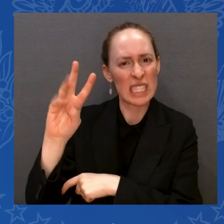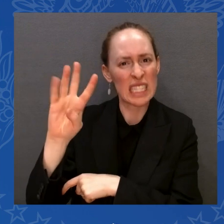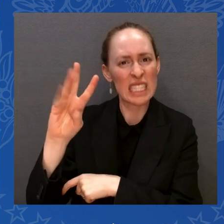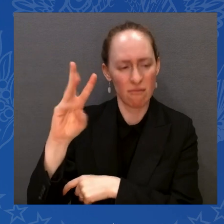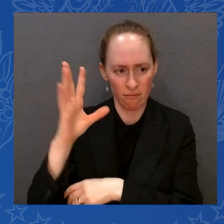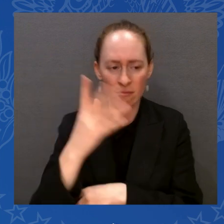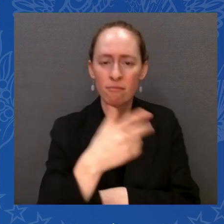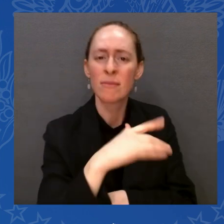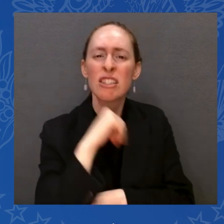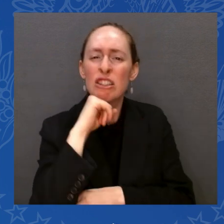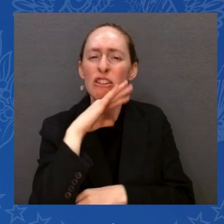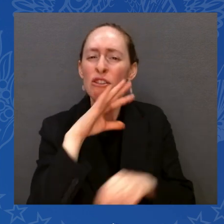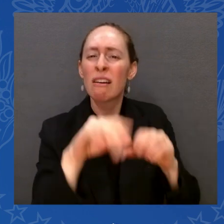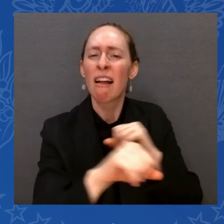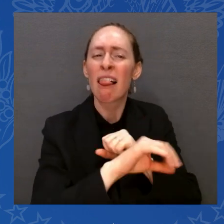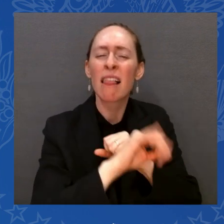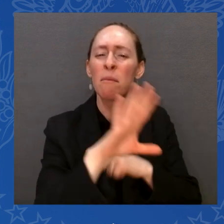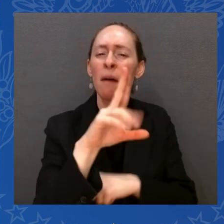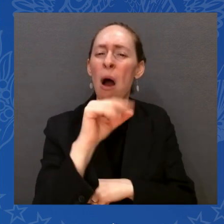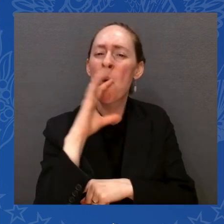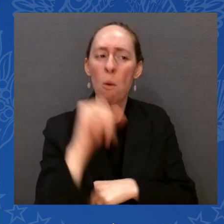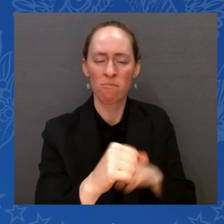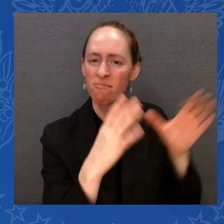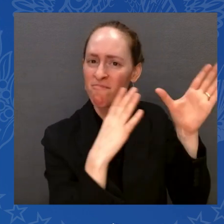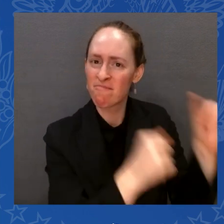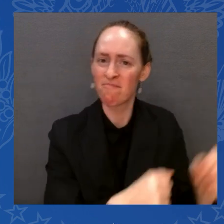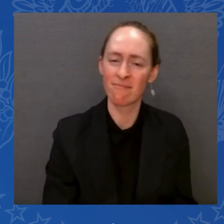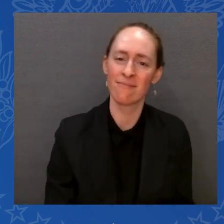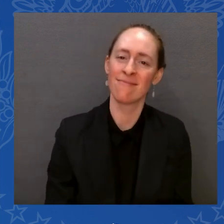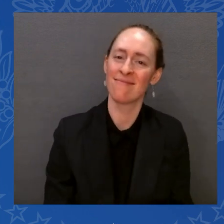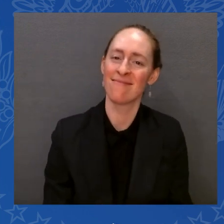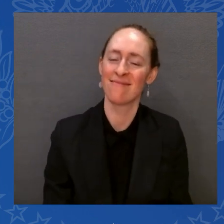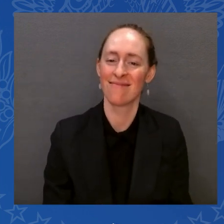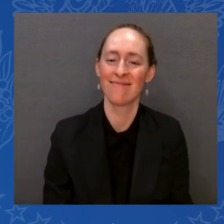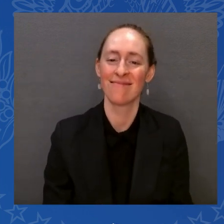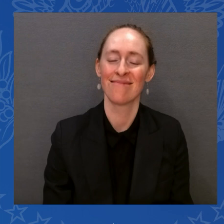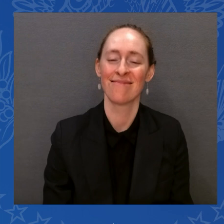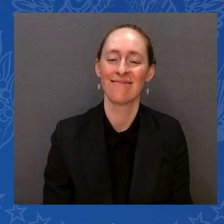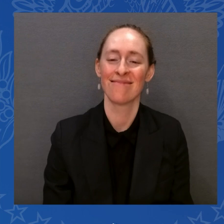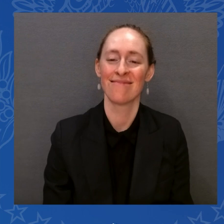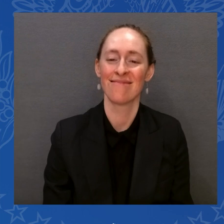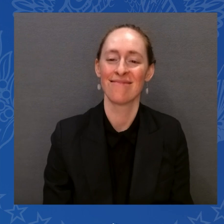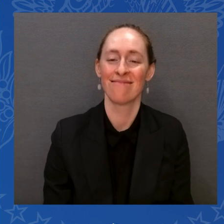Each of these projects means jobs for laborers, plumbers, pipefitters, electricians,